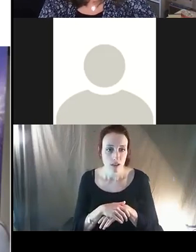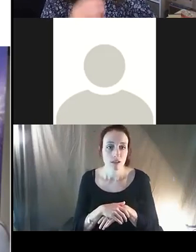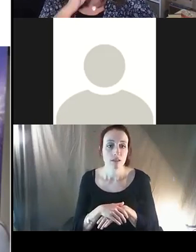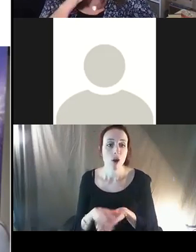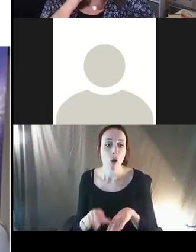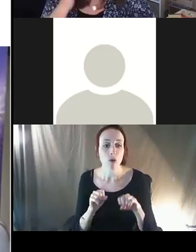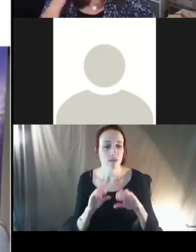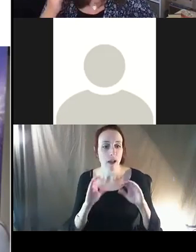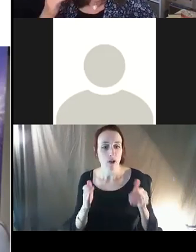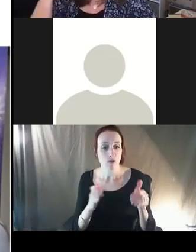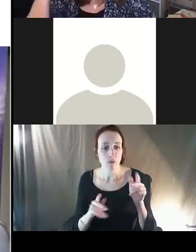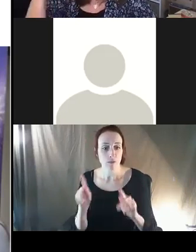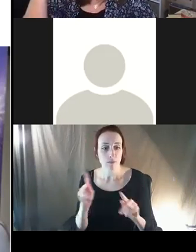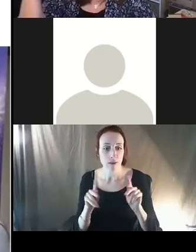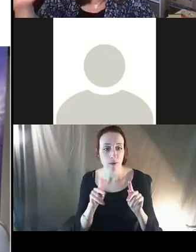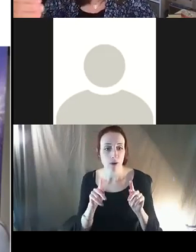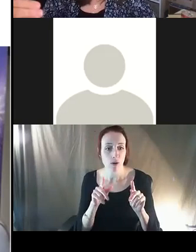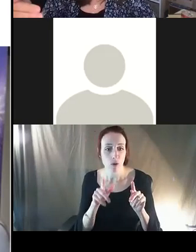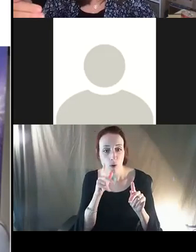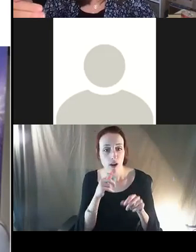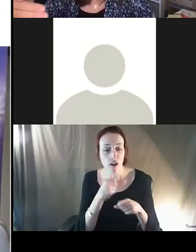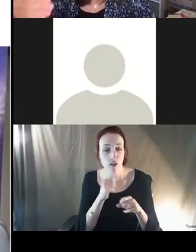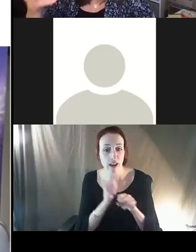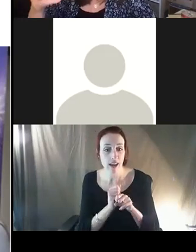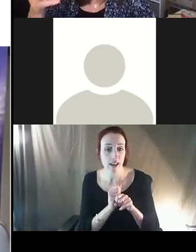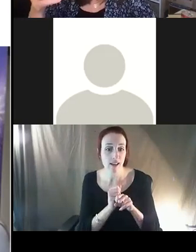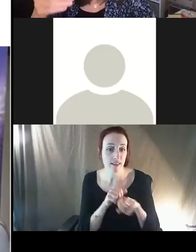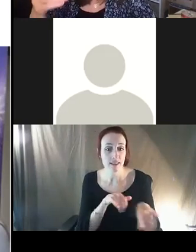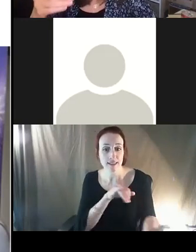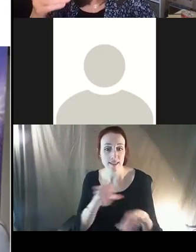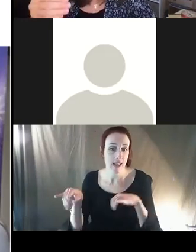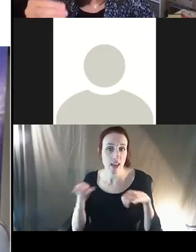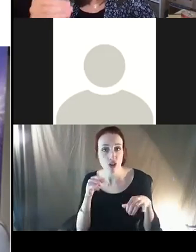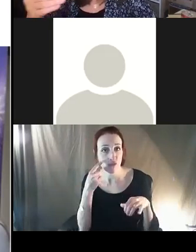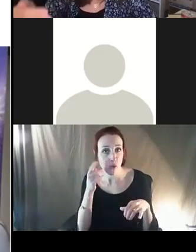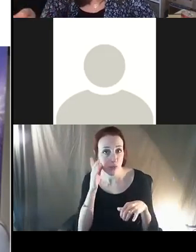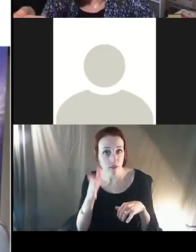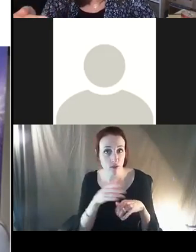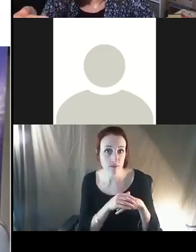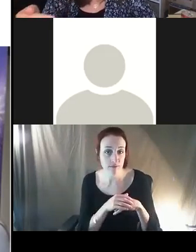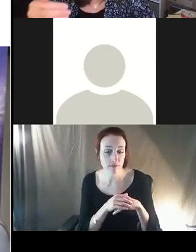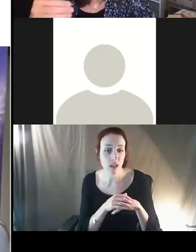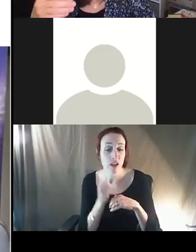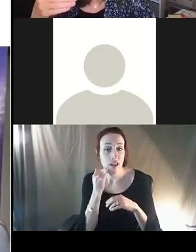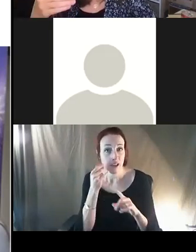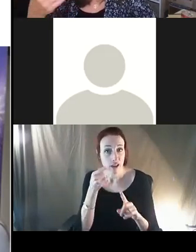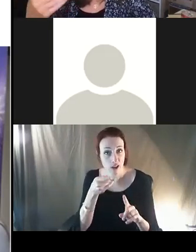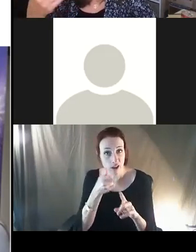creating the digital standard for the future. So, if you have any interest of becoming